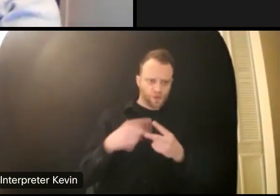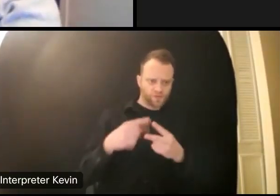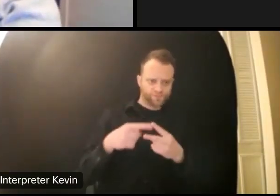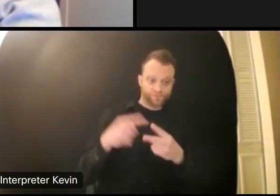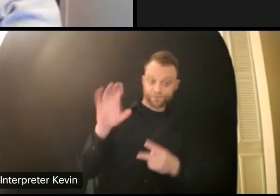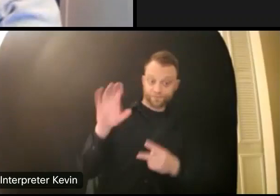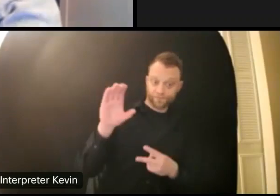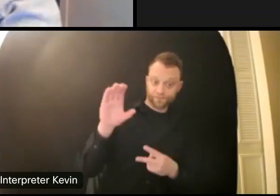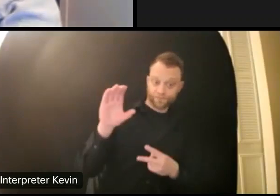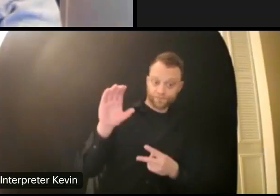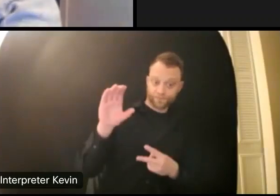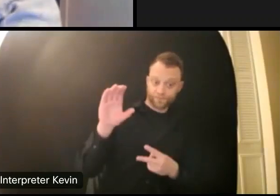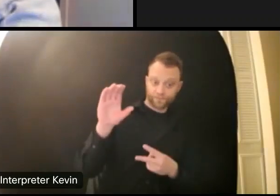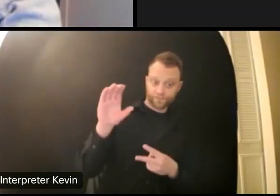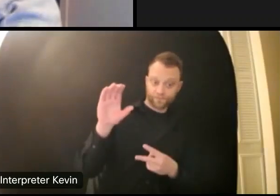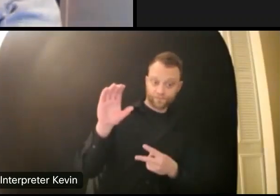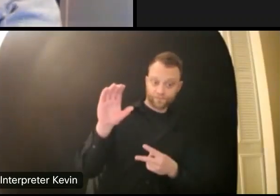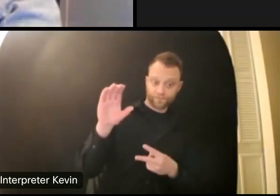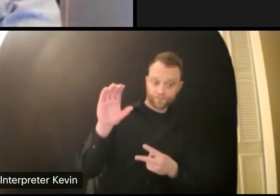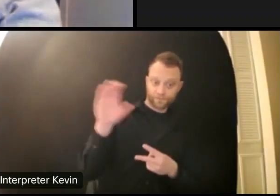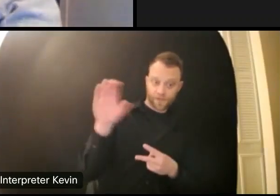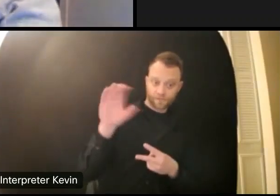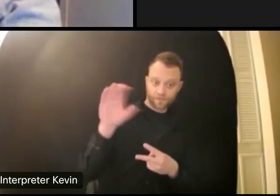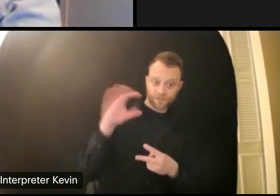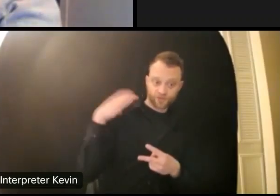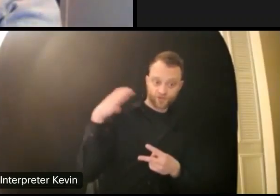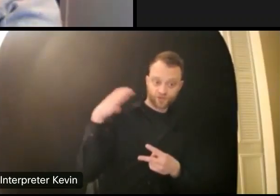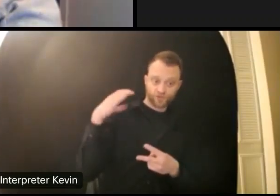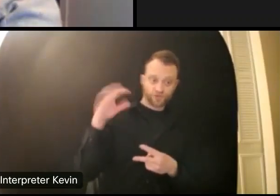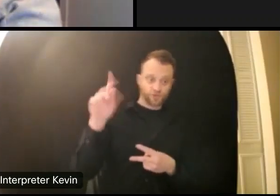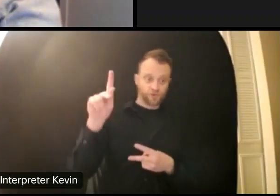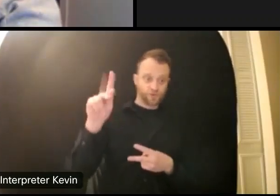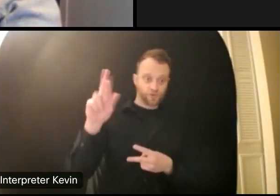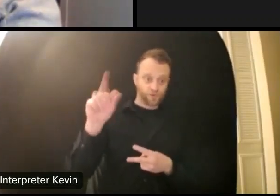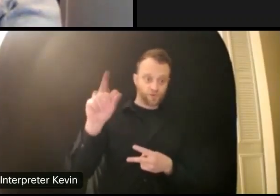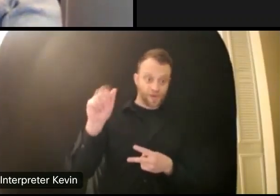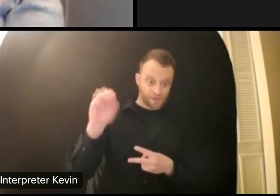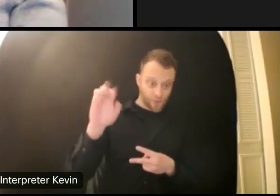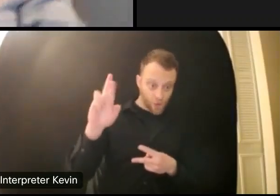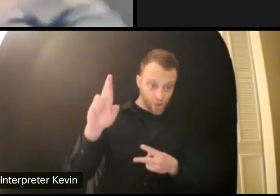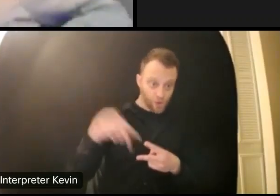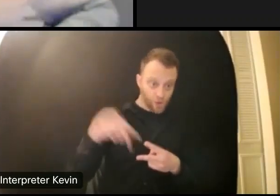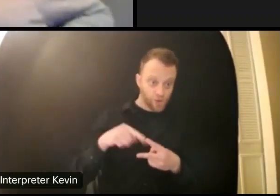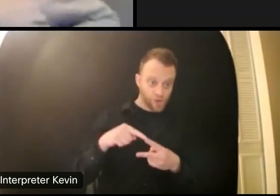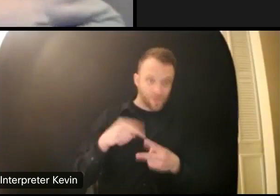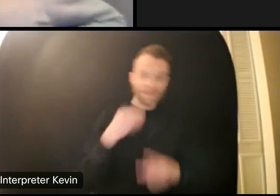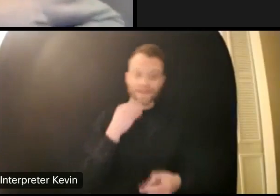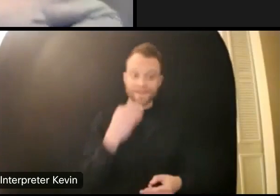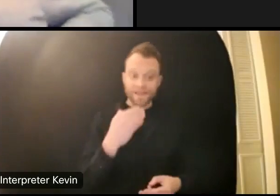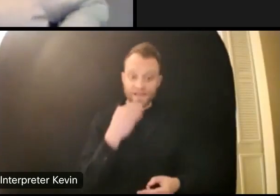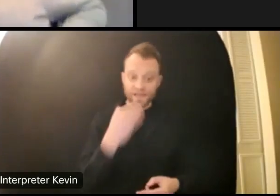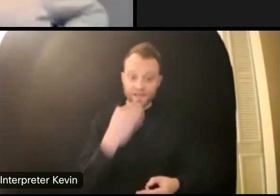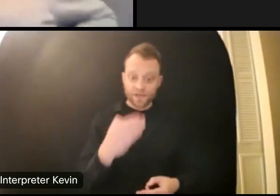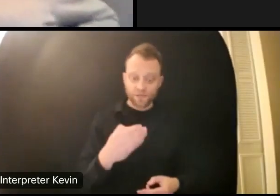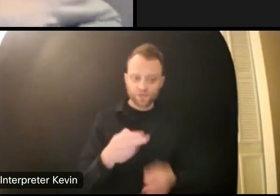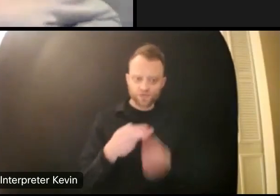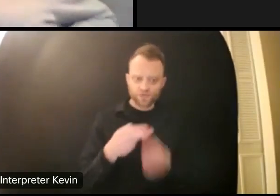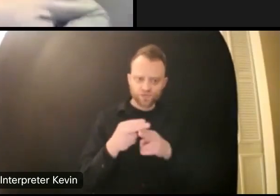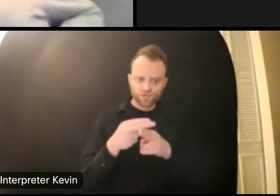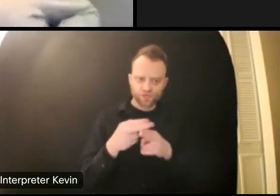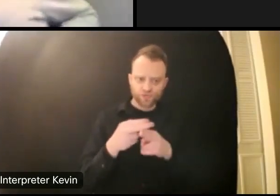you're unmuted. (Kramer) Thank you it's a either a quick question or we can we can proceed continue